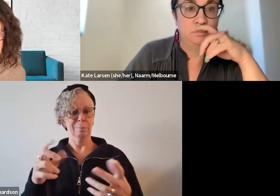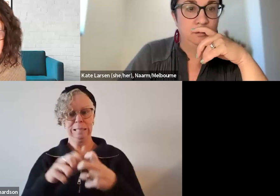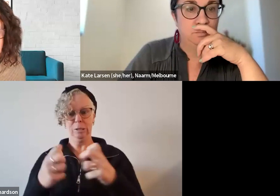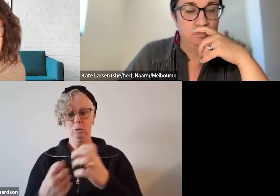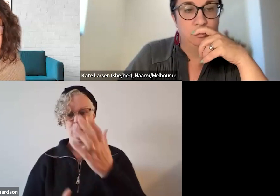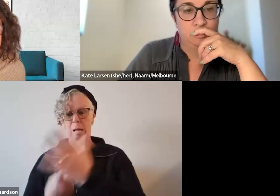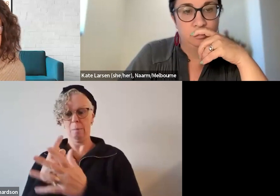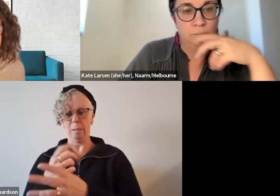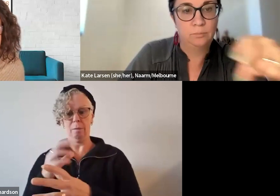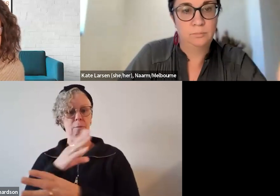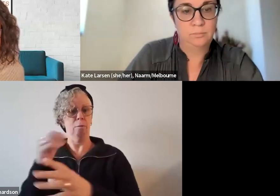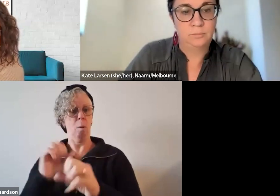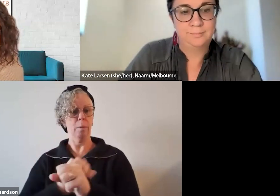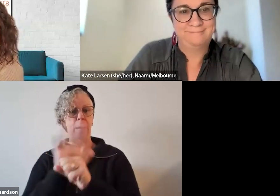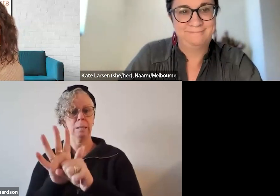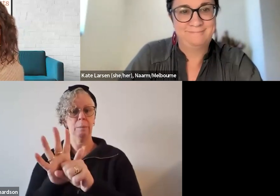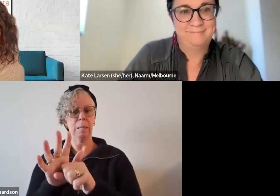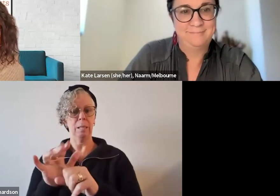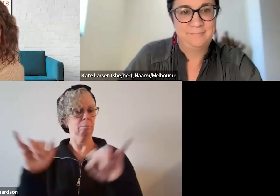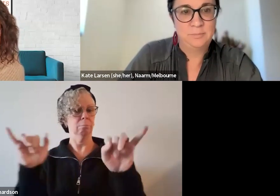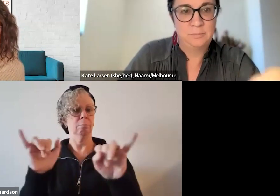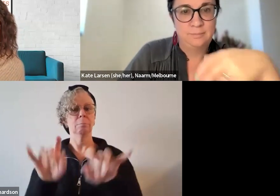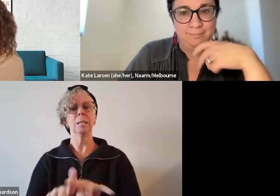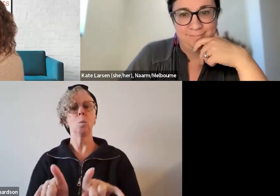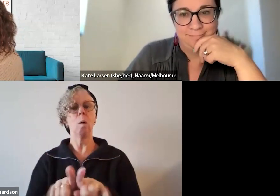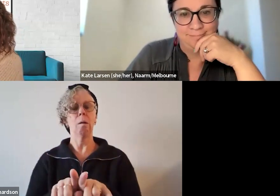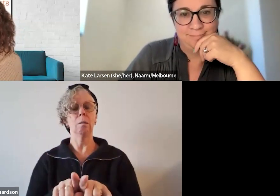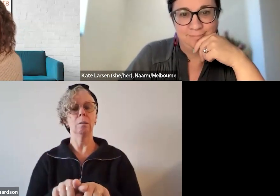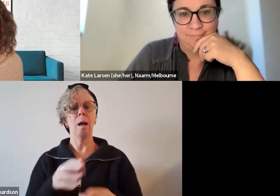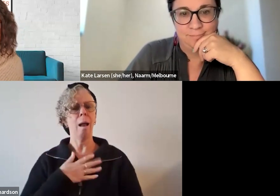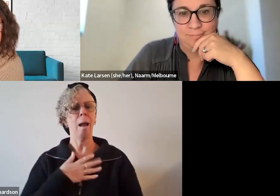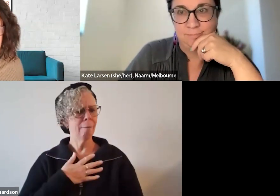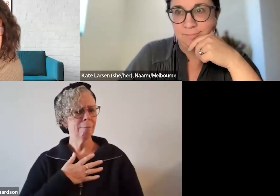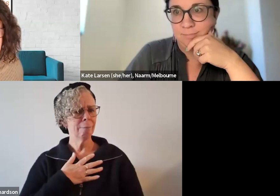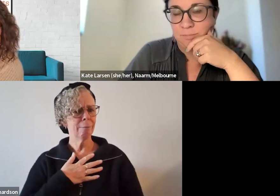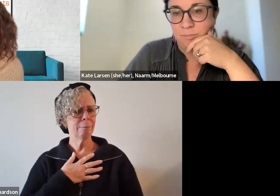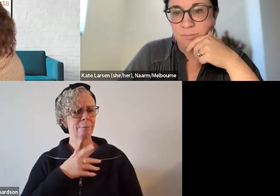And I love that, you know, kind of call to kind of fix governance